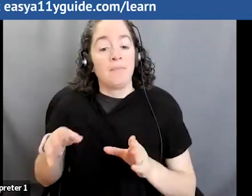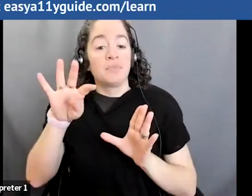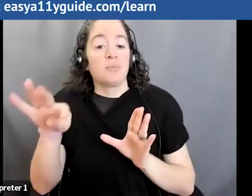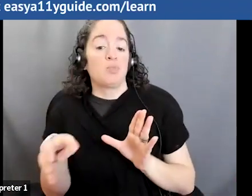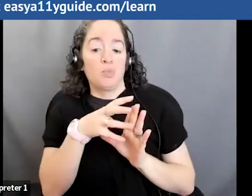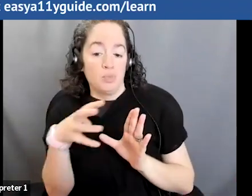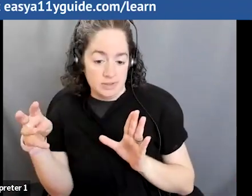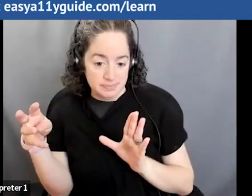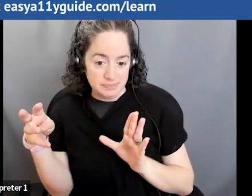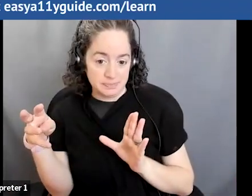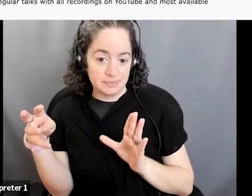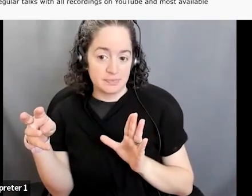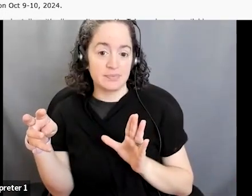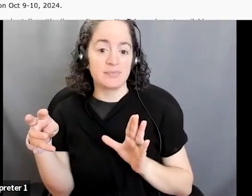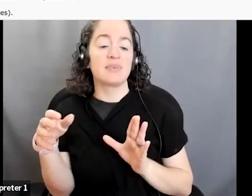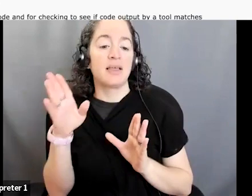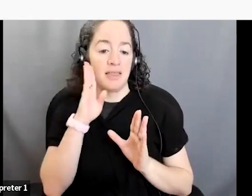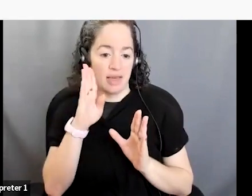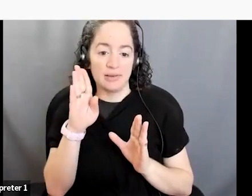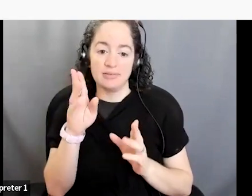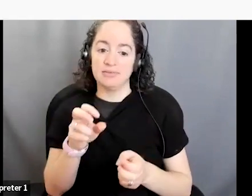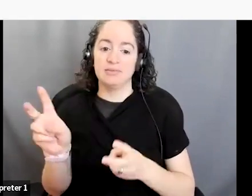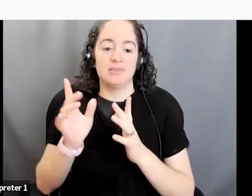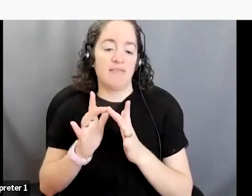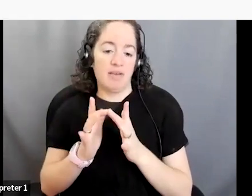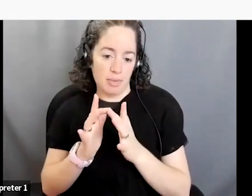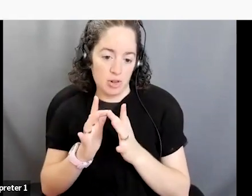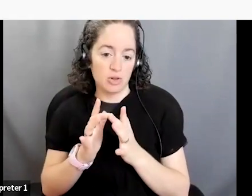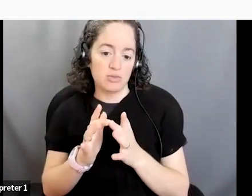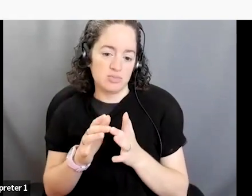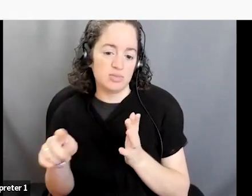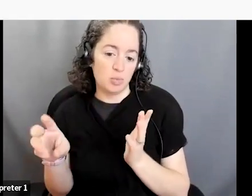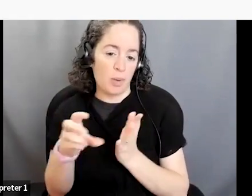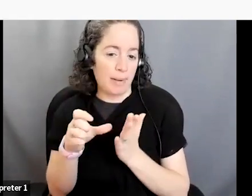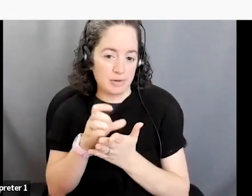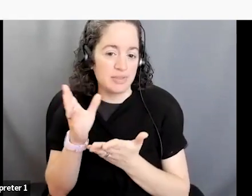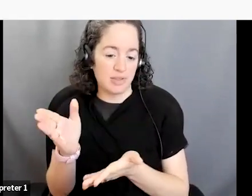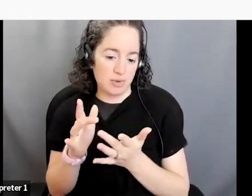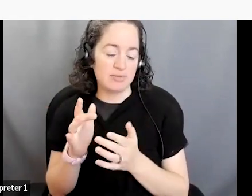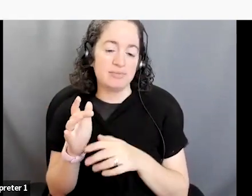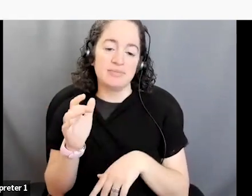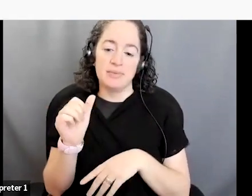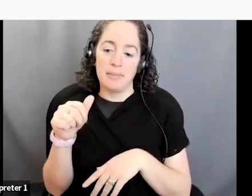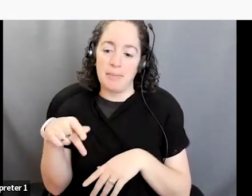The spreadsheet is available at the link to get the spreadsheet. Paola has put that link into the chat.